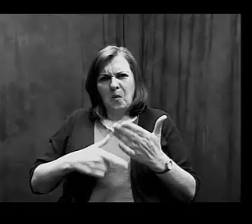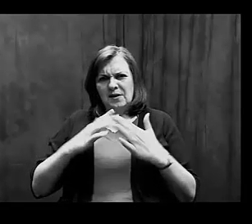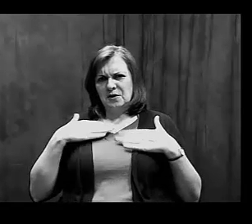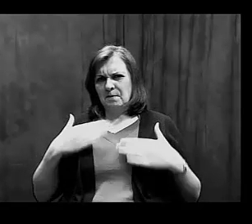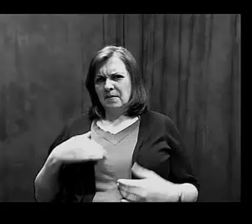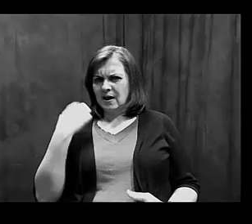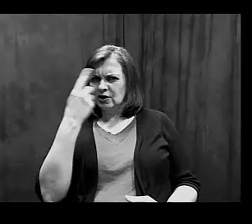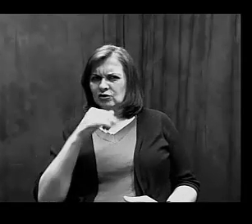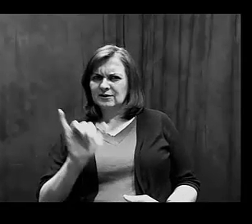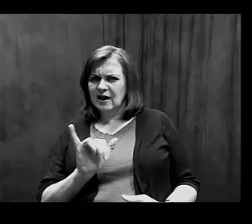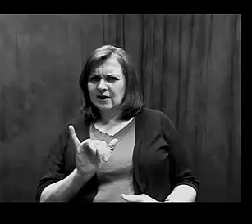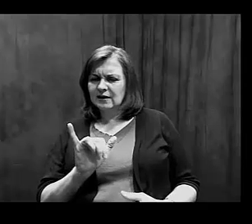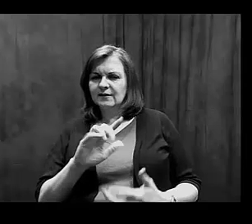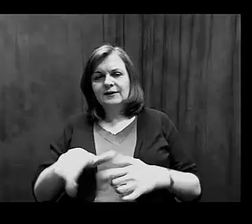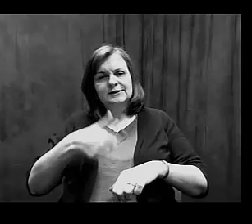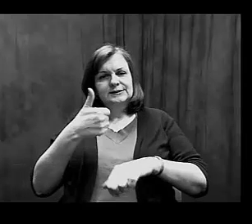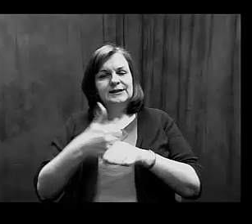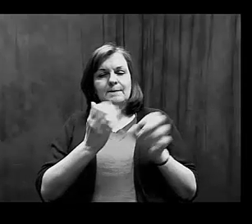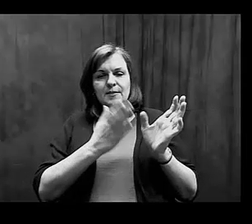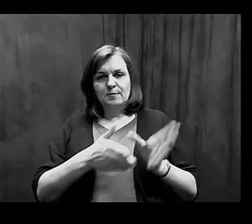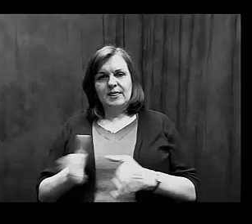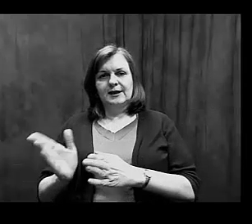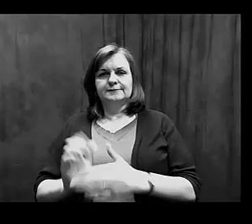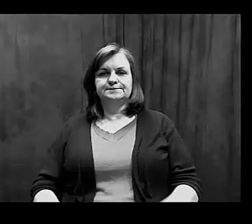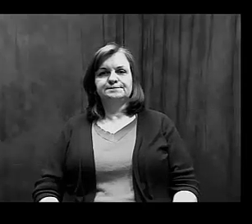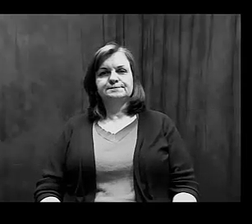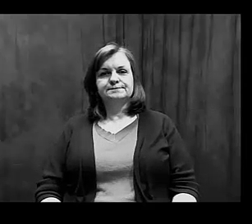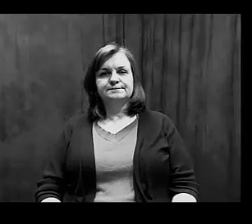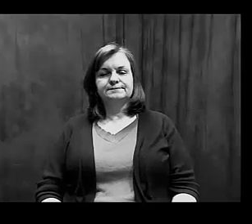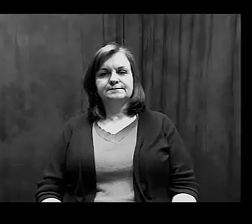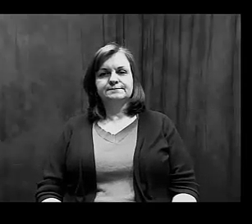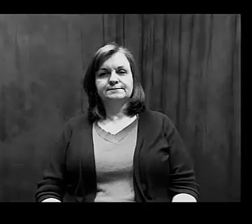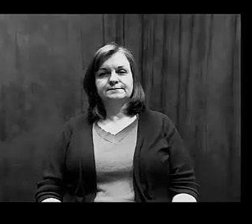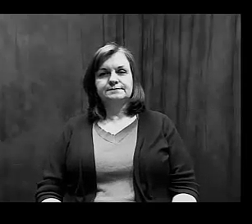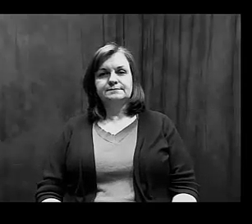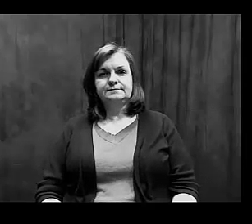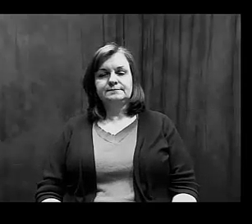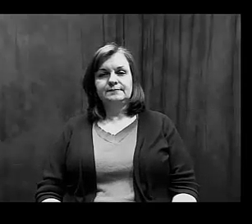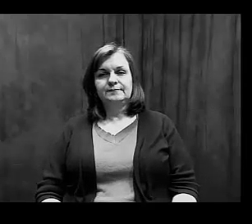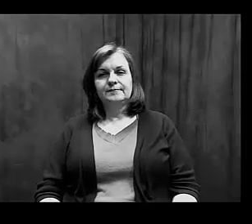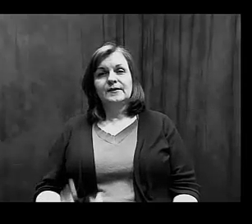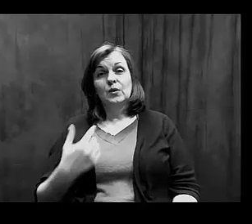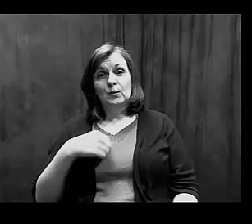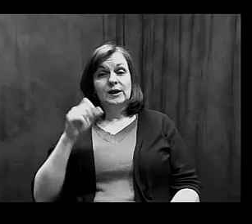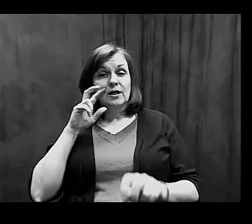so in this we can look at all kinds of changes of